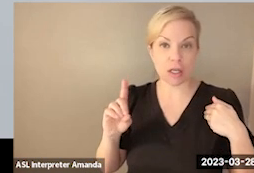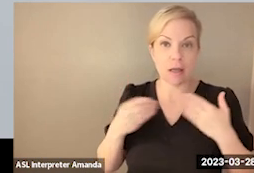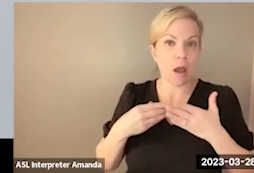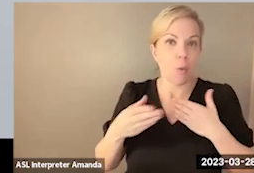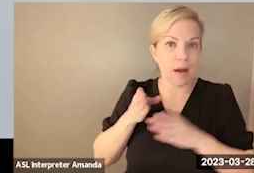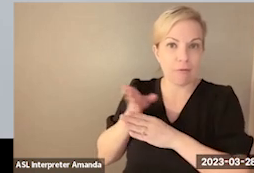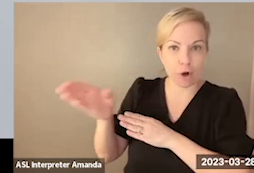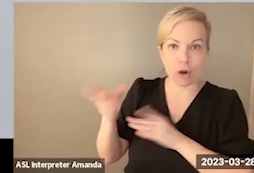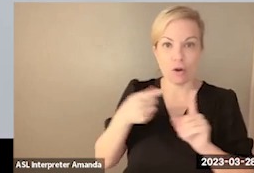Debbie Stine, Science & Technology Policy Academy: from